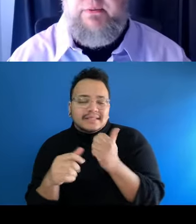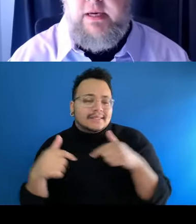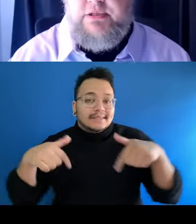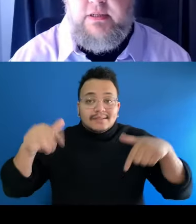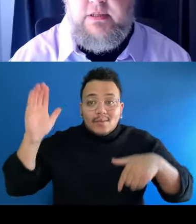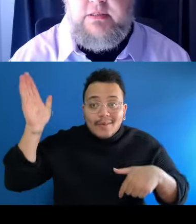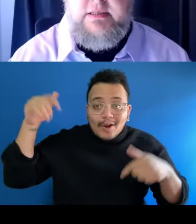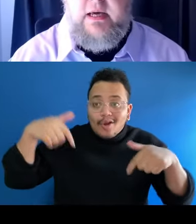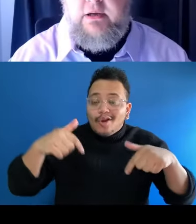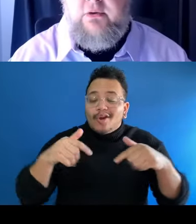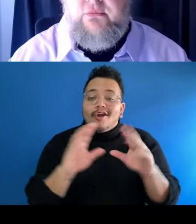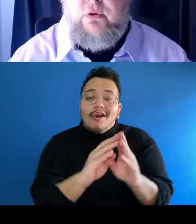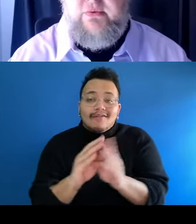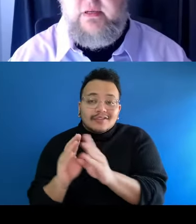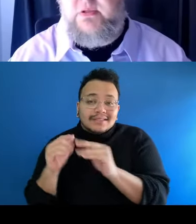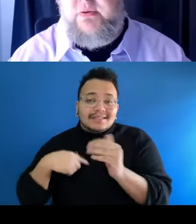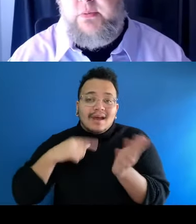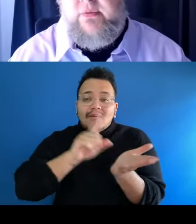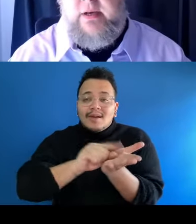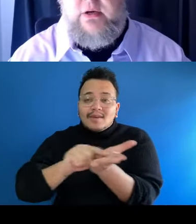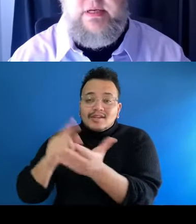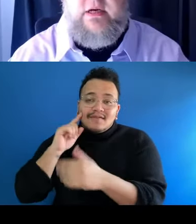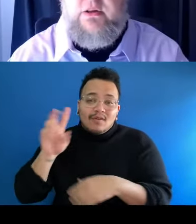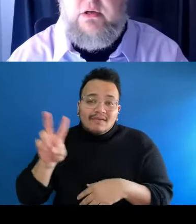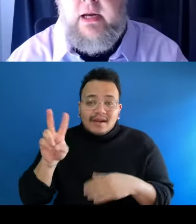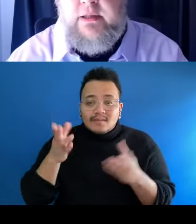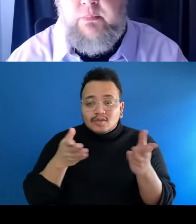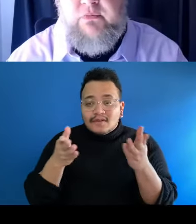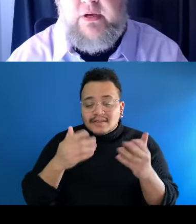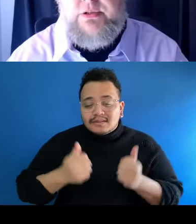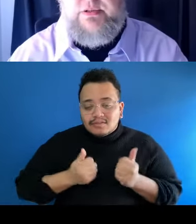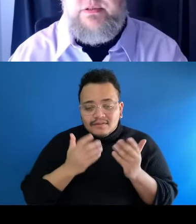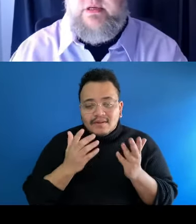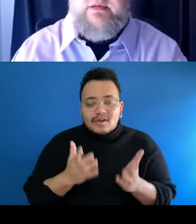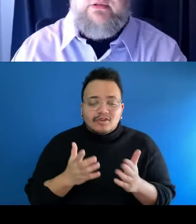publications intended for victim service providers and other allied professionals,